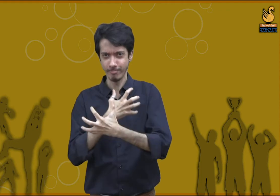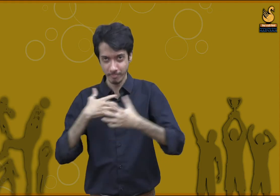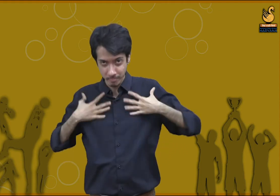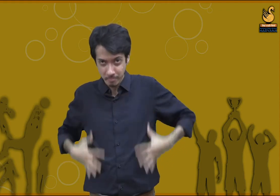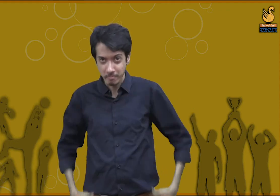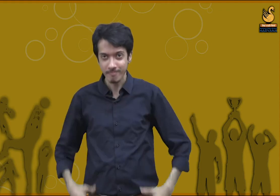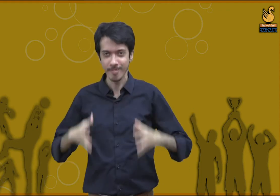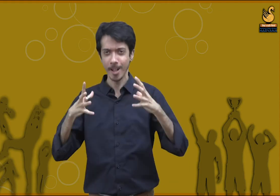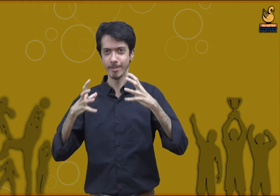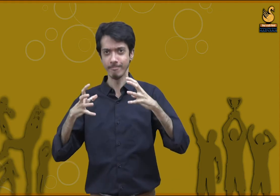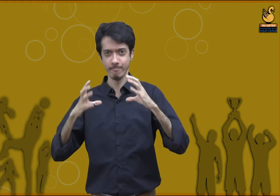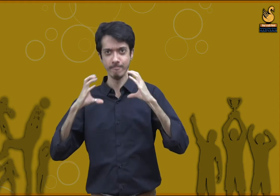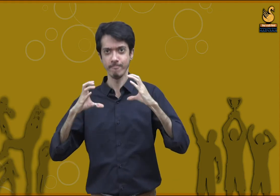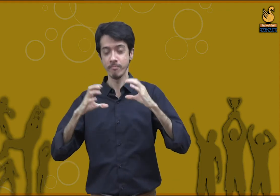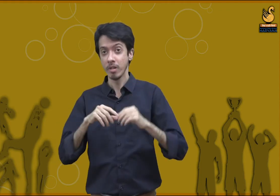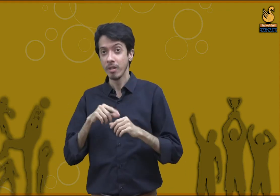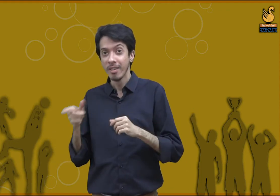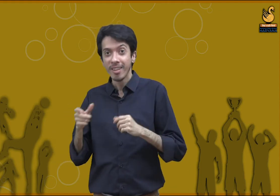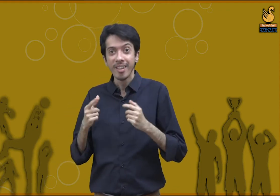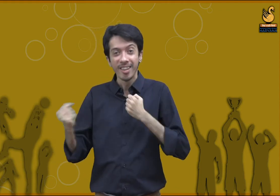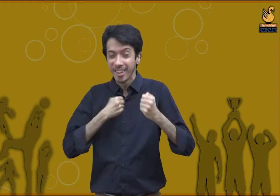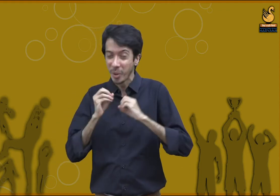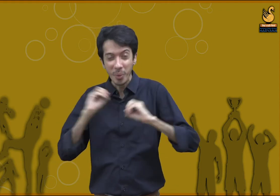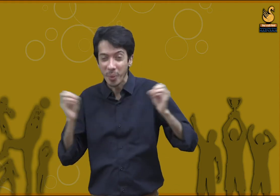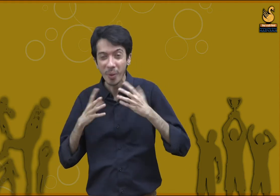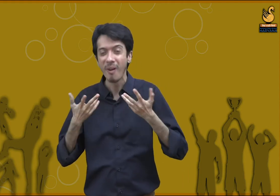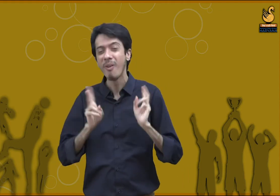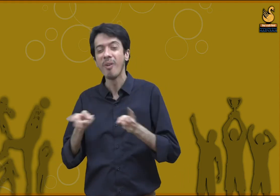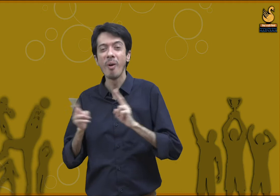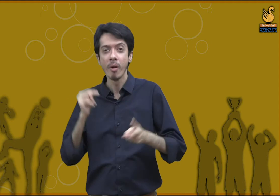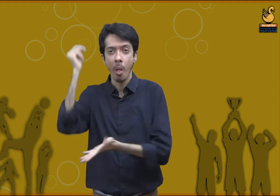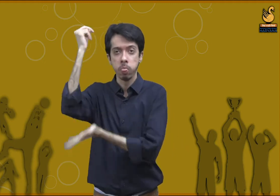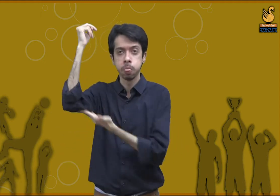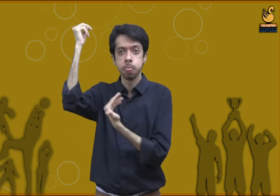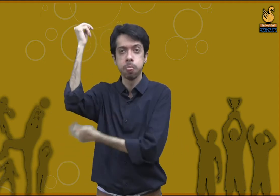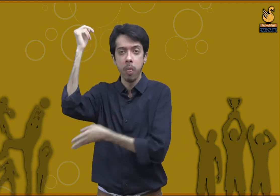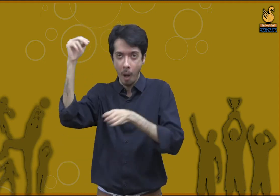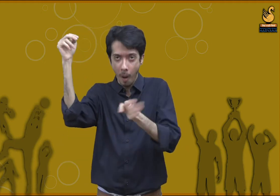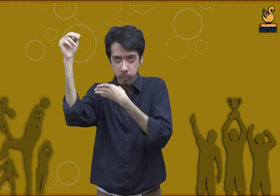our body. Muscles that are exercised are bigger and stronger than muscles that are not exercised.